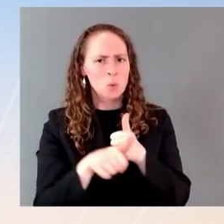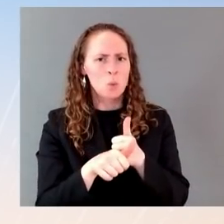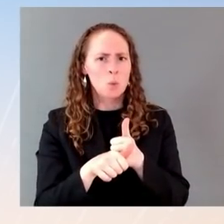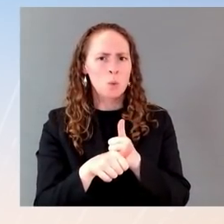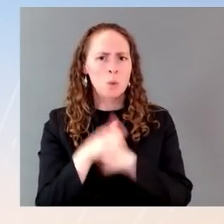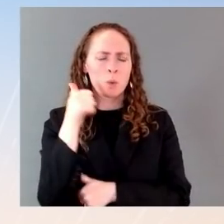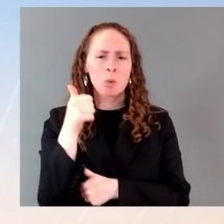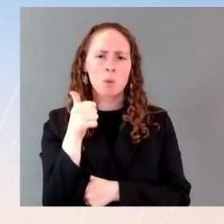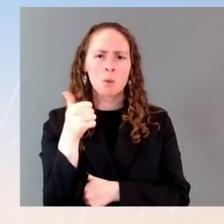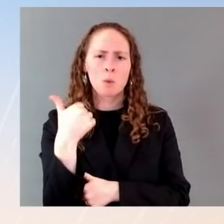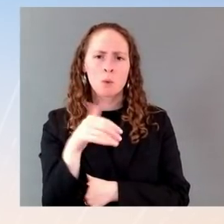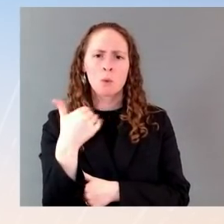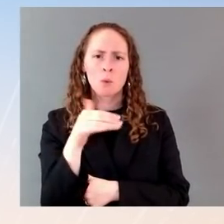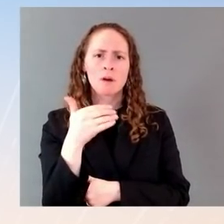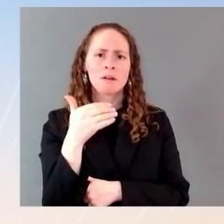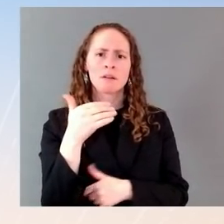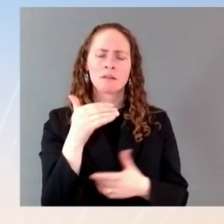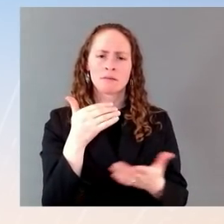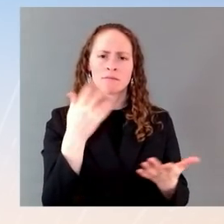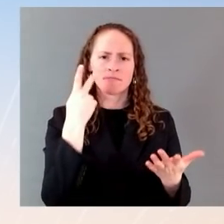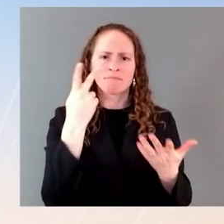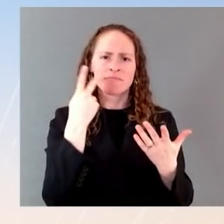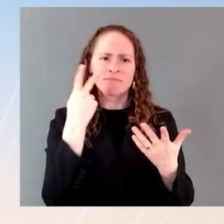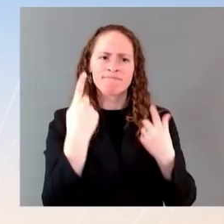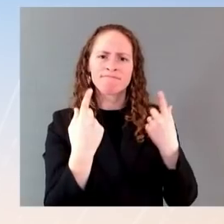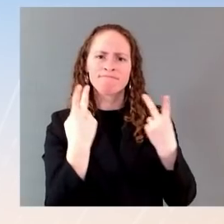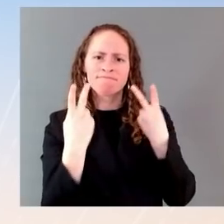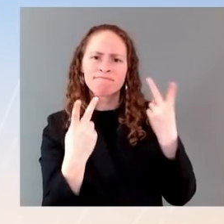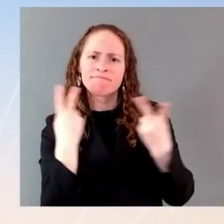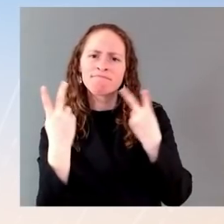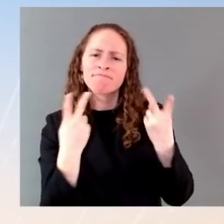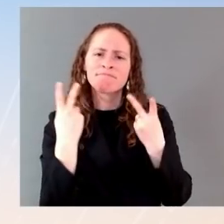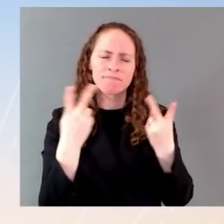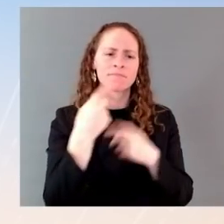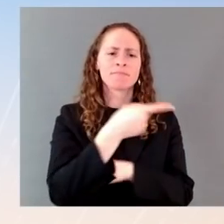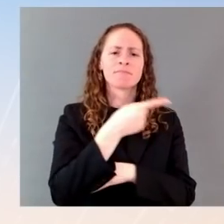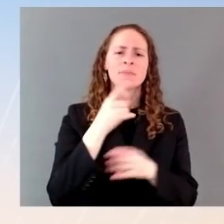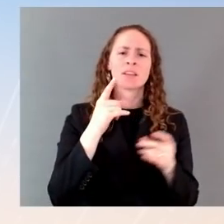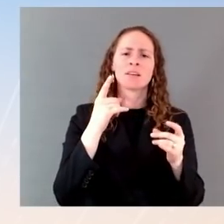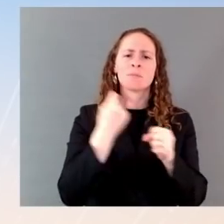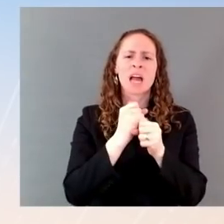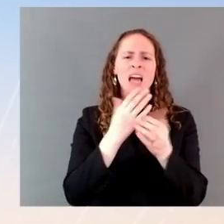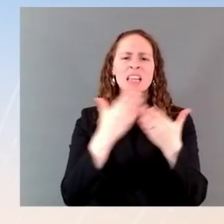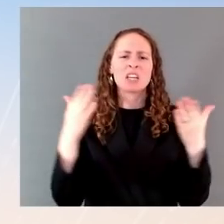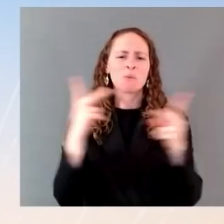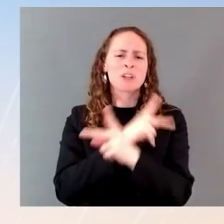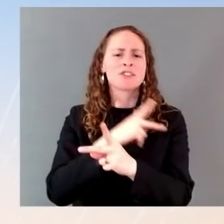I should say, made yesterday about the decision to not send a diplomatic presence to the Olympics,